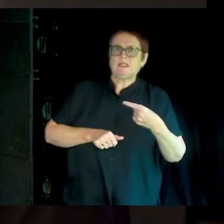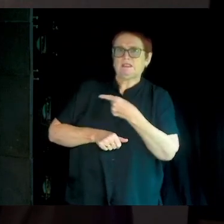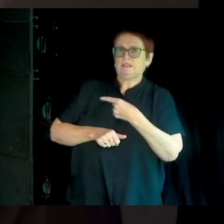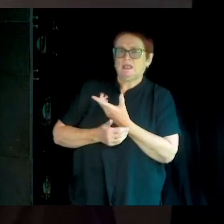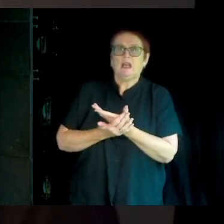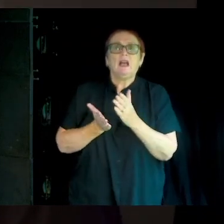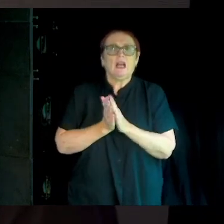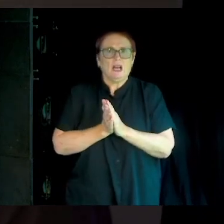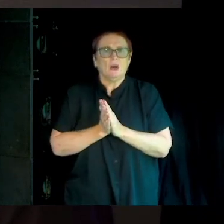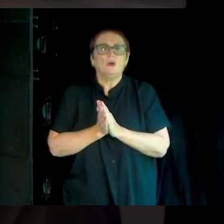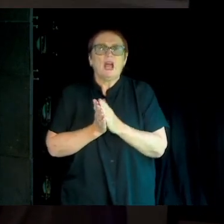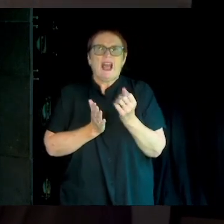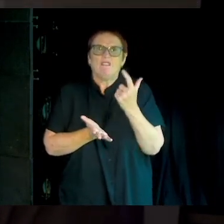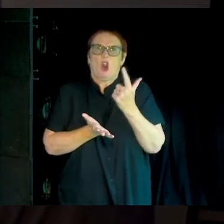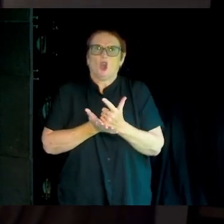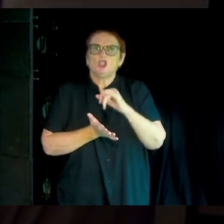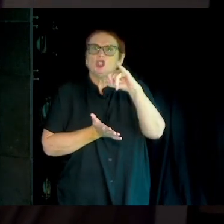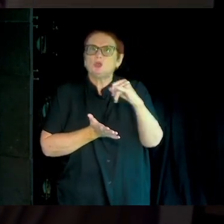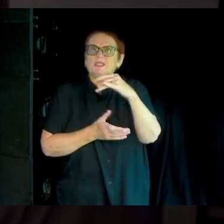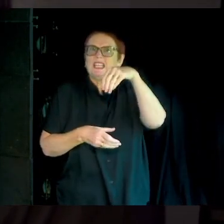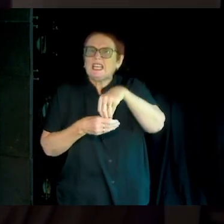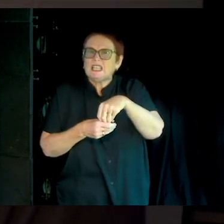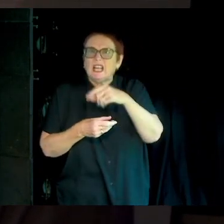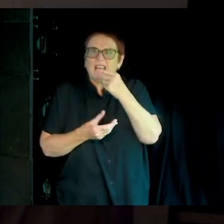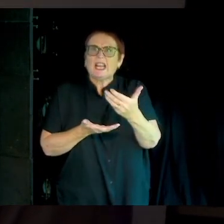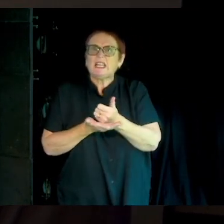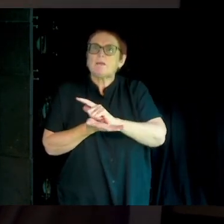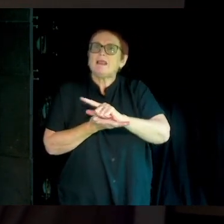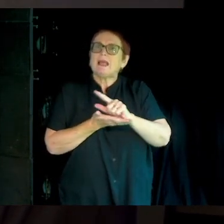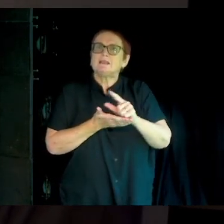where it has got the most juice yes so you can actually keep the whole thing later on for use or